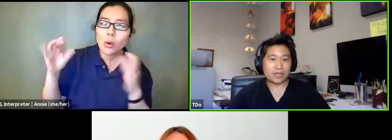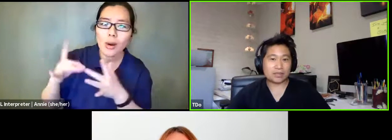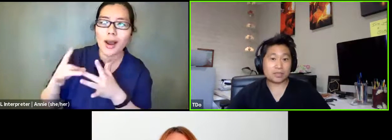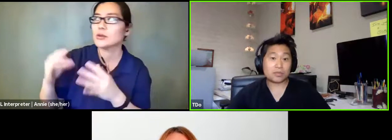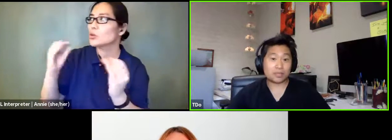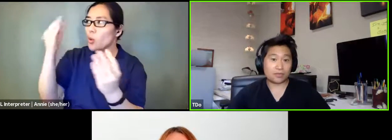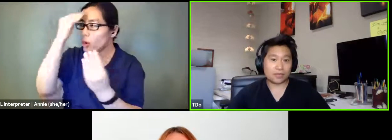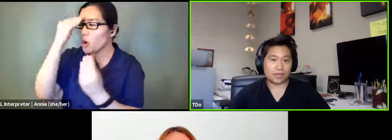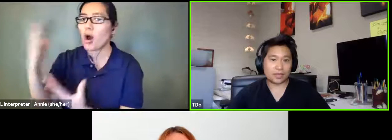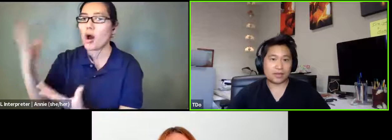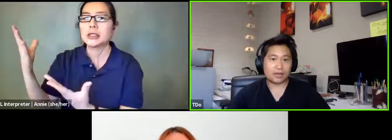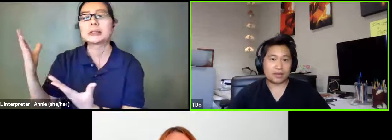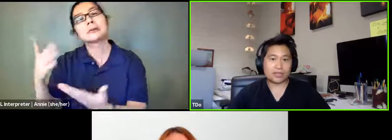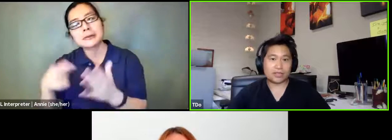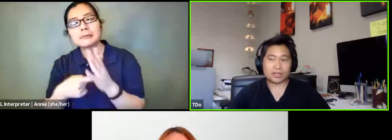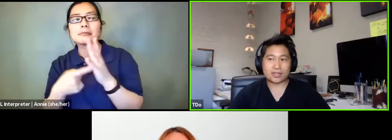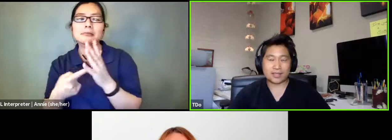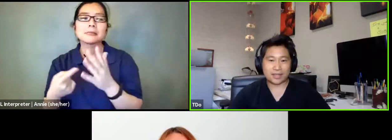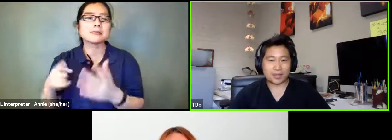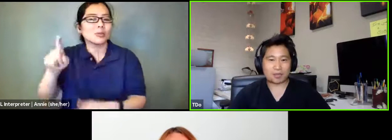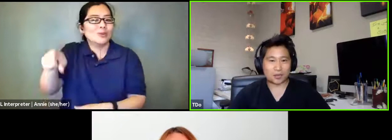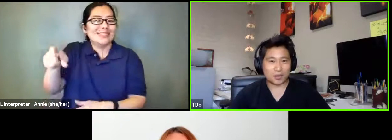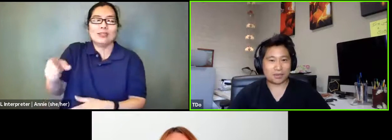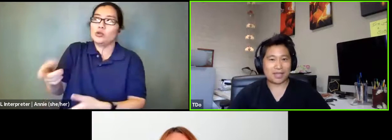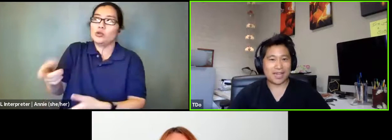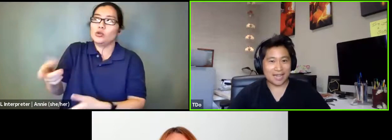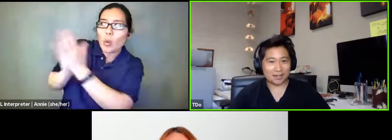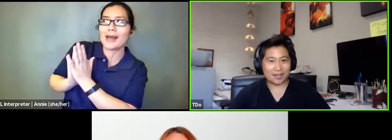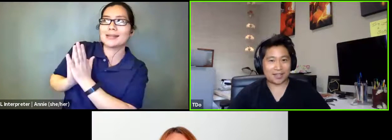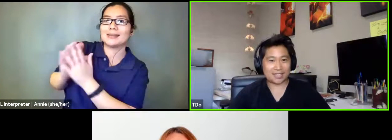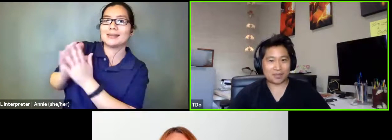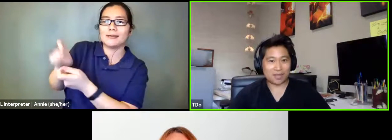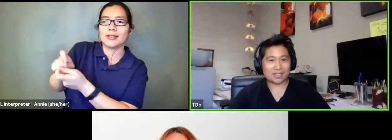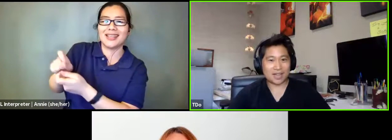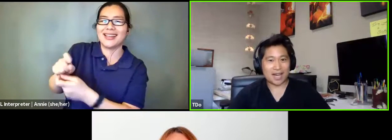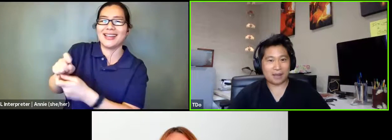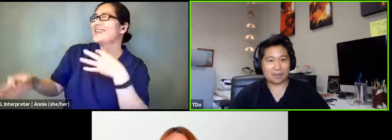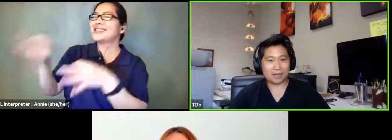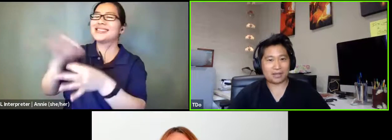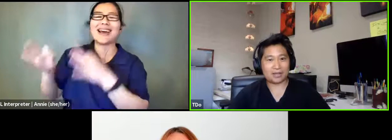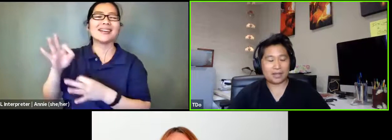need specifically versus sitting there brooding and being angry that something isn't happening.